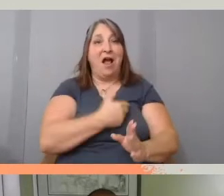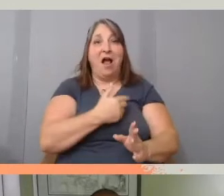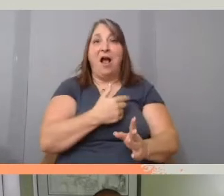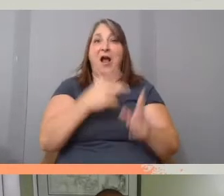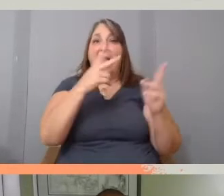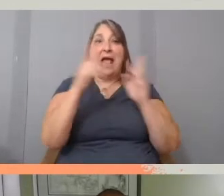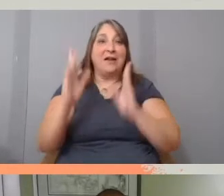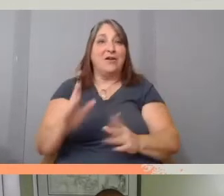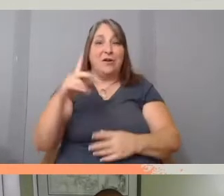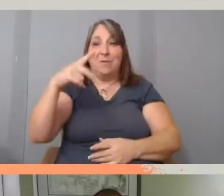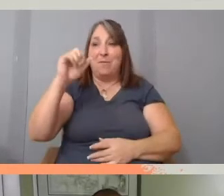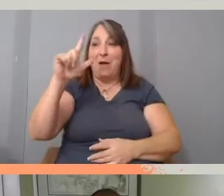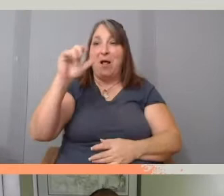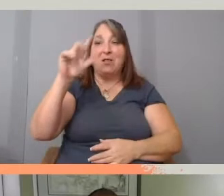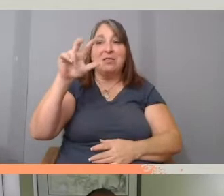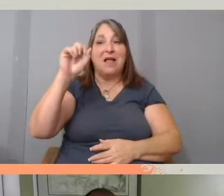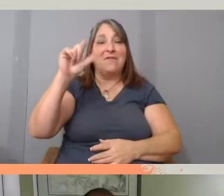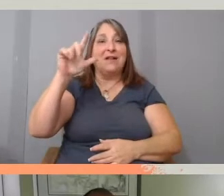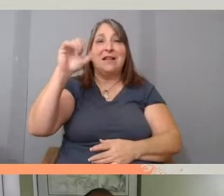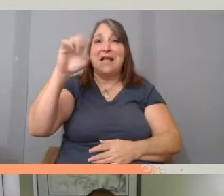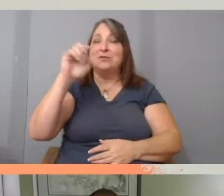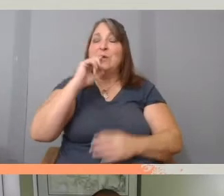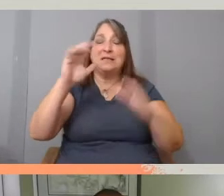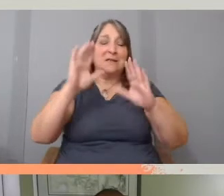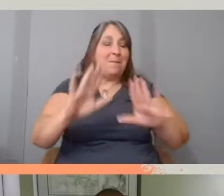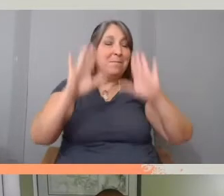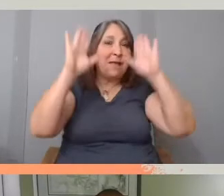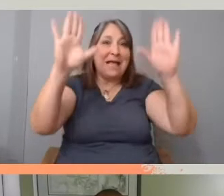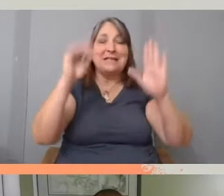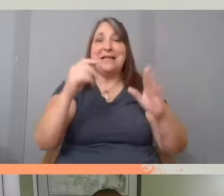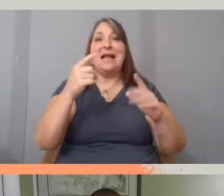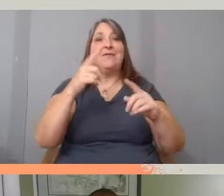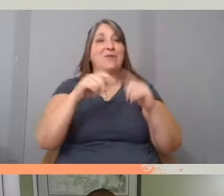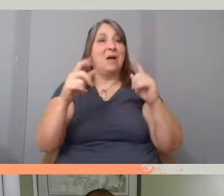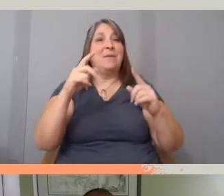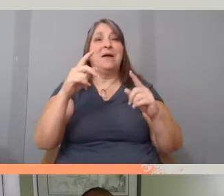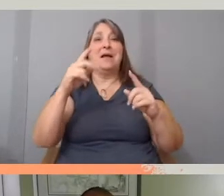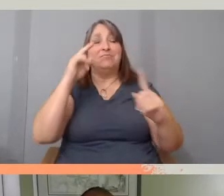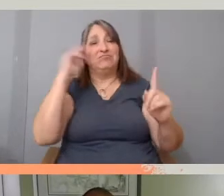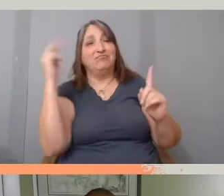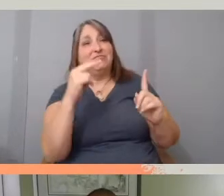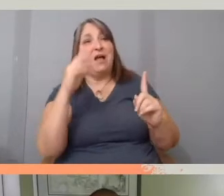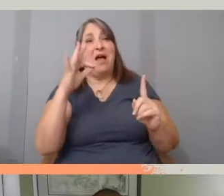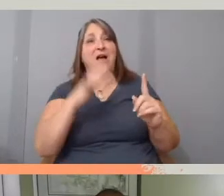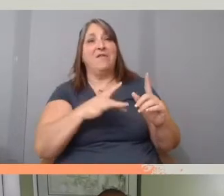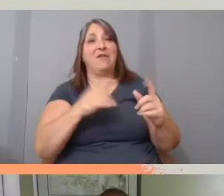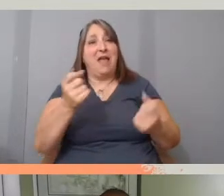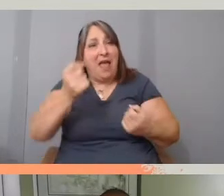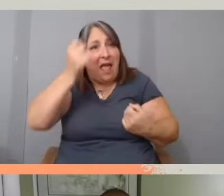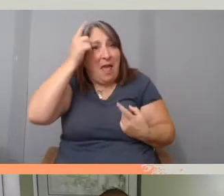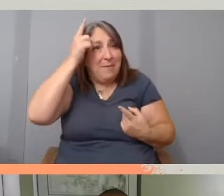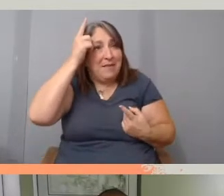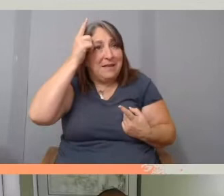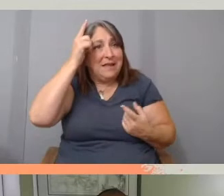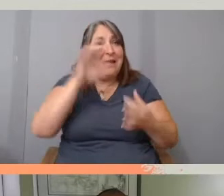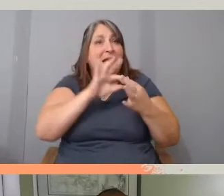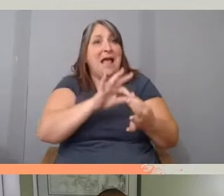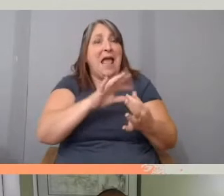and he approaches things from a place of empathy and receptiveness. But I think it is this receptiveness that was really important to us.